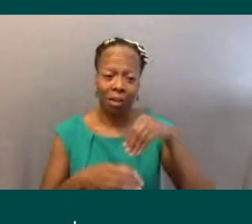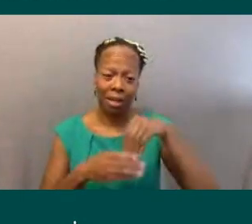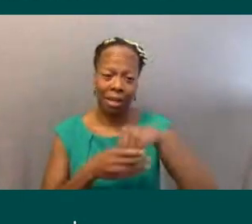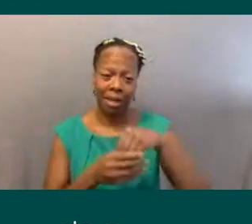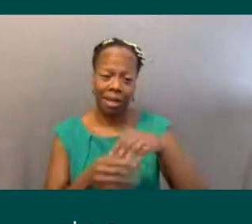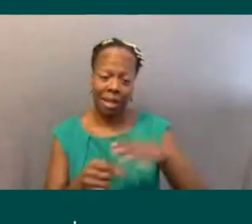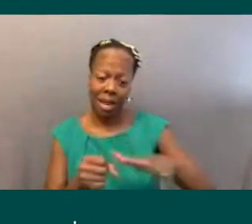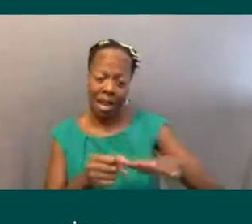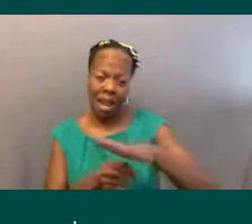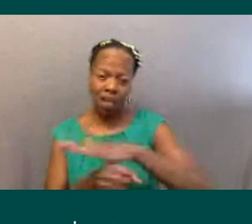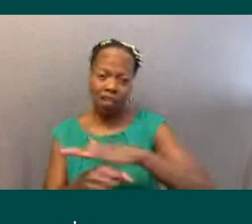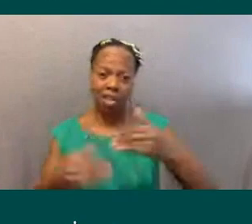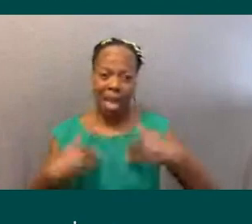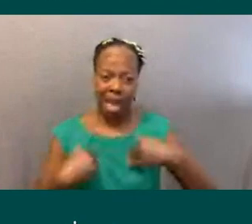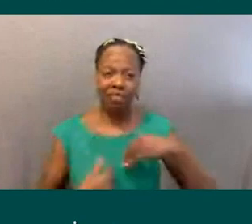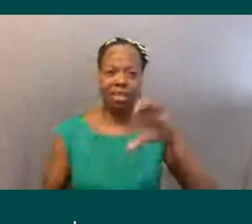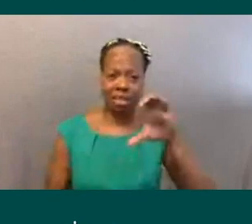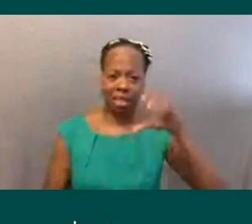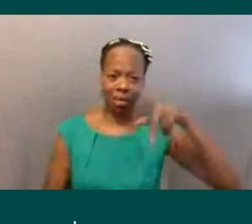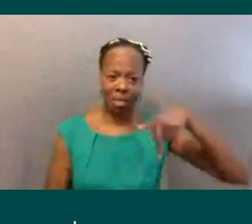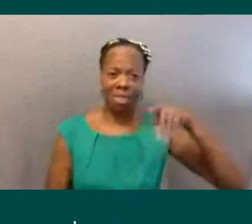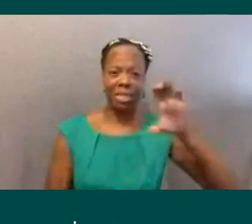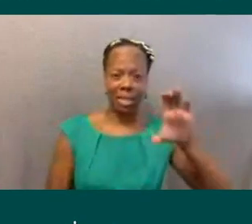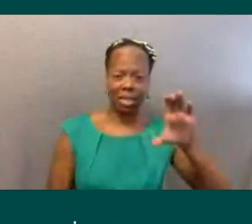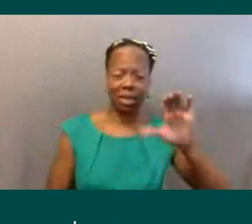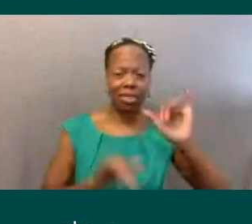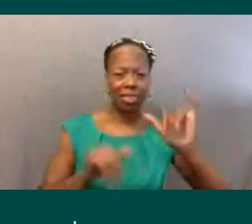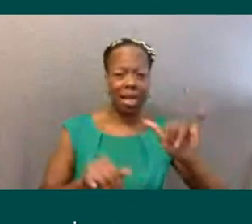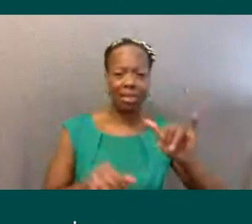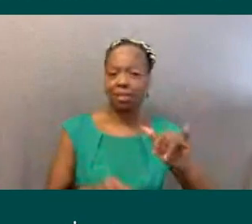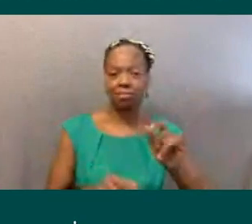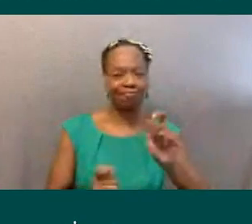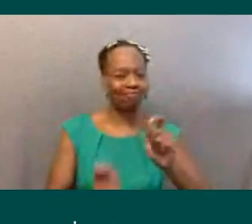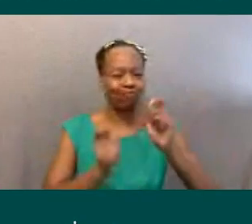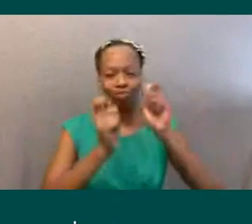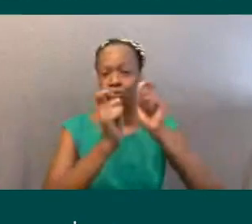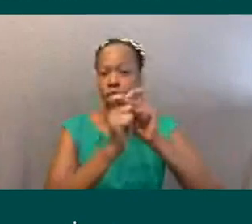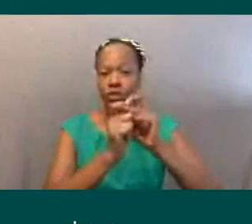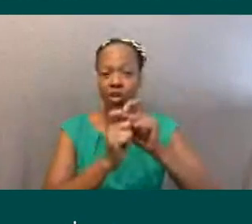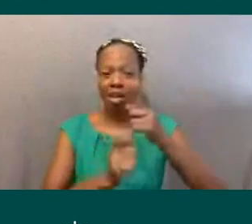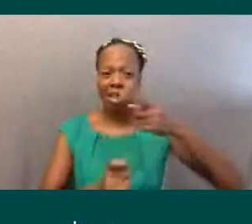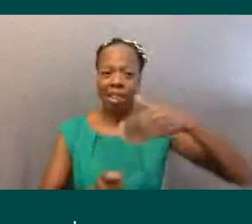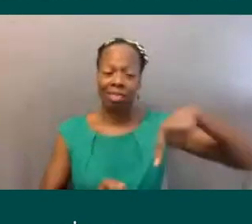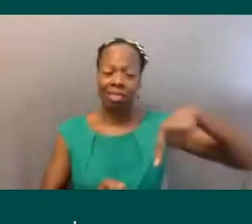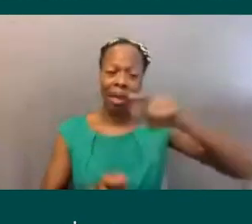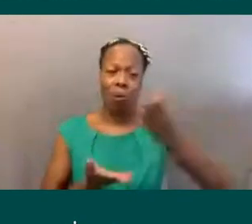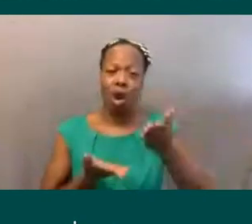that does have a cerebral palsy center, that would be ideal and they would offer the specialist